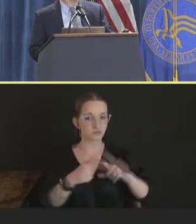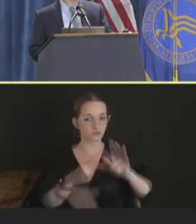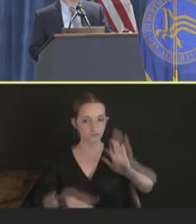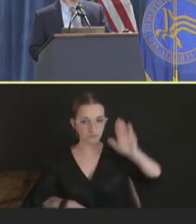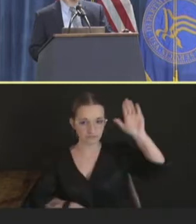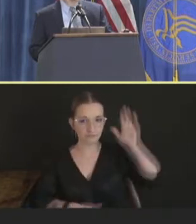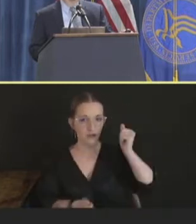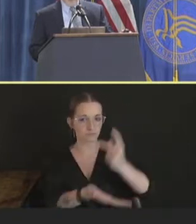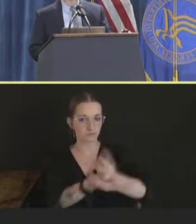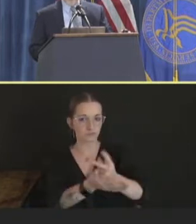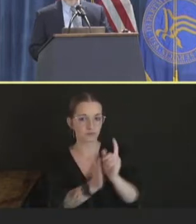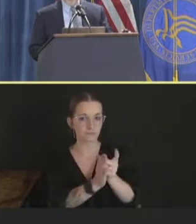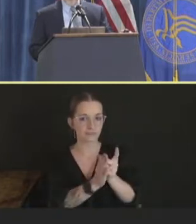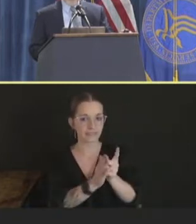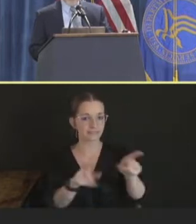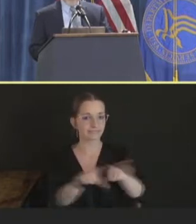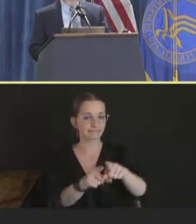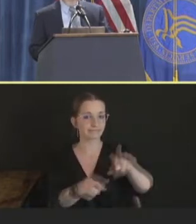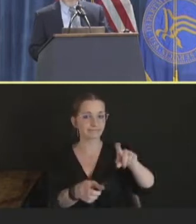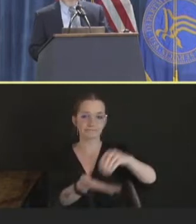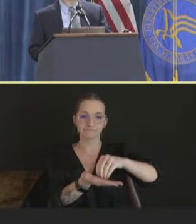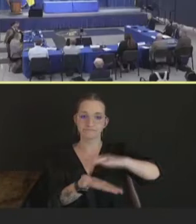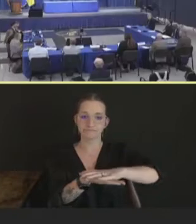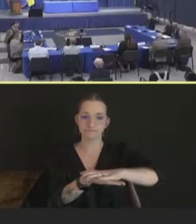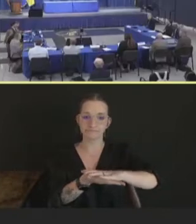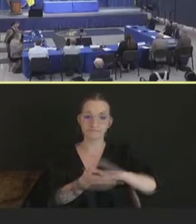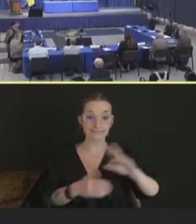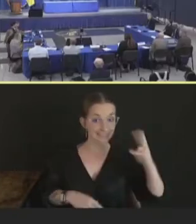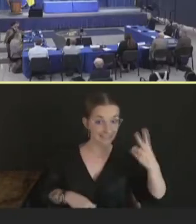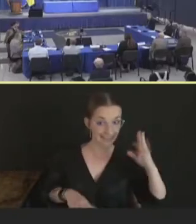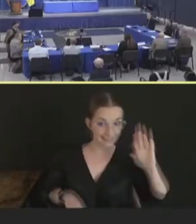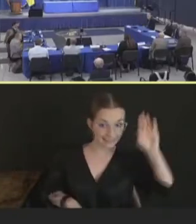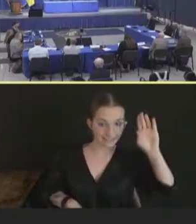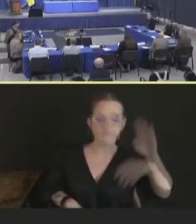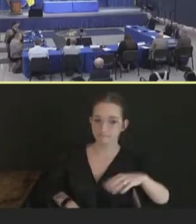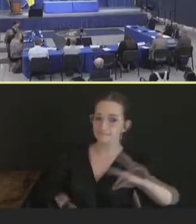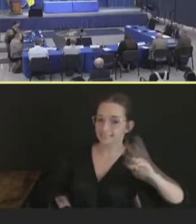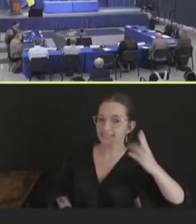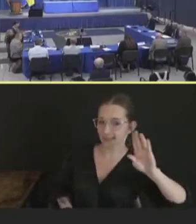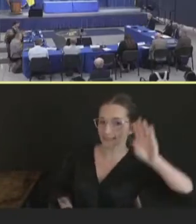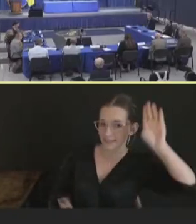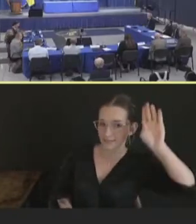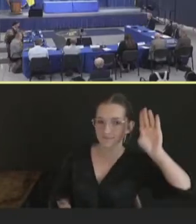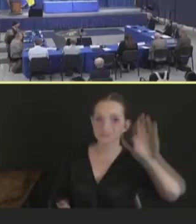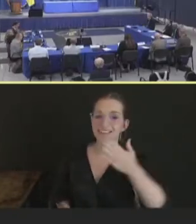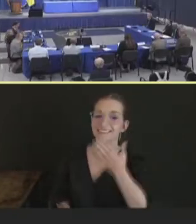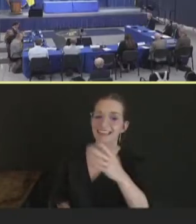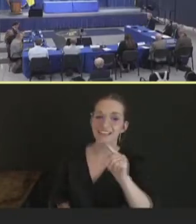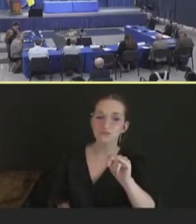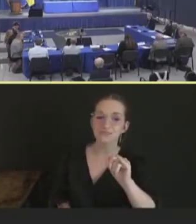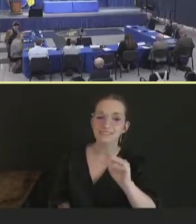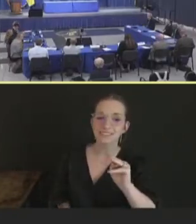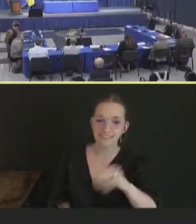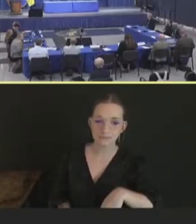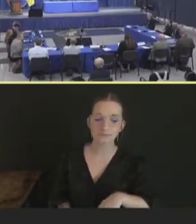Robert Hopkins: Thank you, John Dunn. Do I have a second? Tim Cooke: Second. Robert Hopkins: Thank you, Tim.